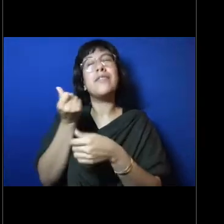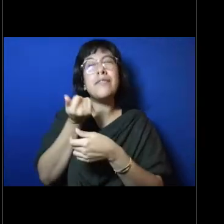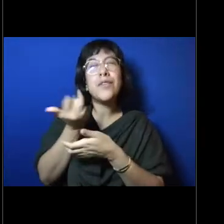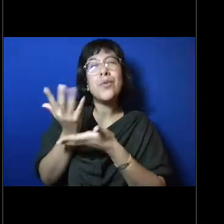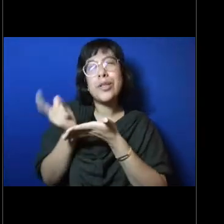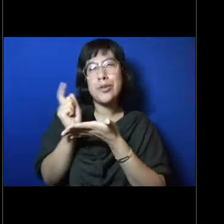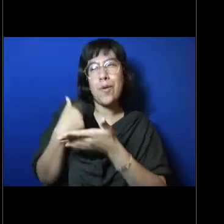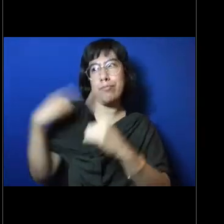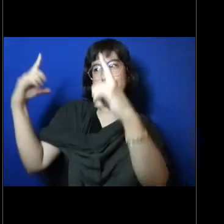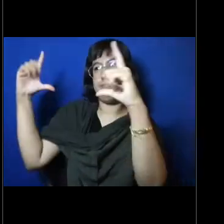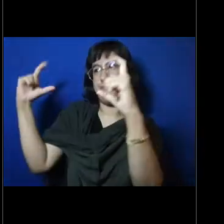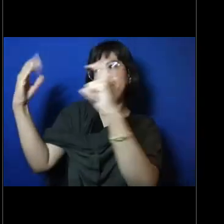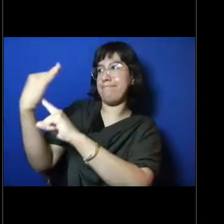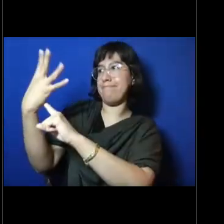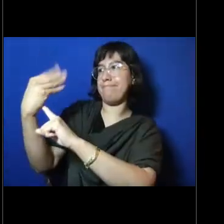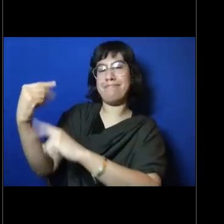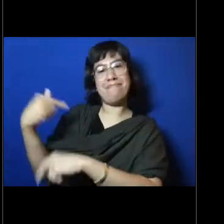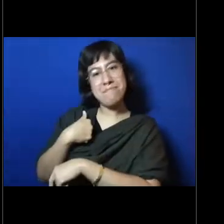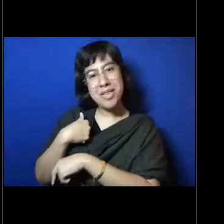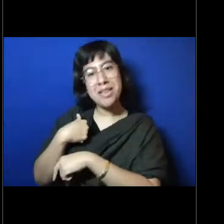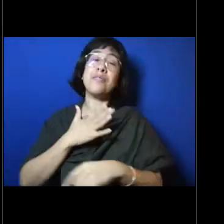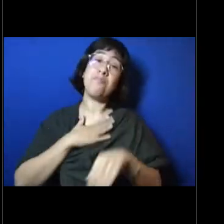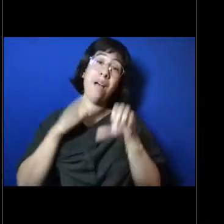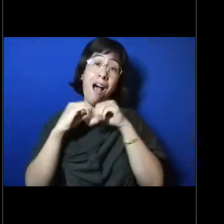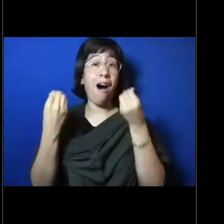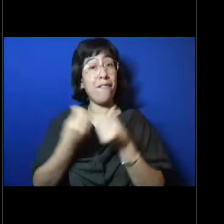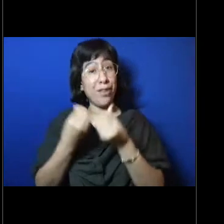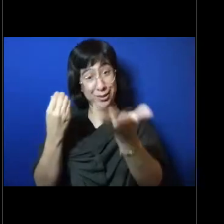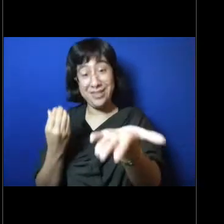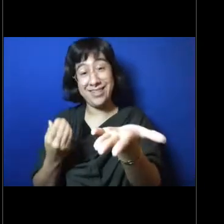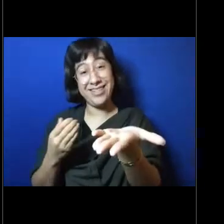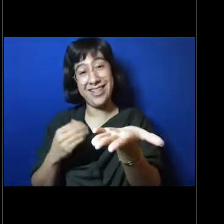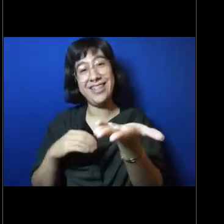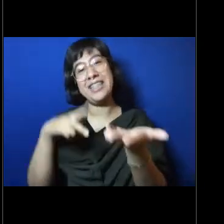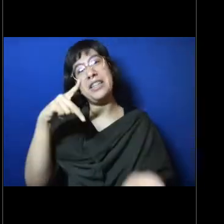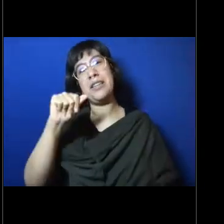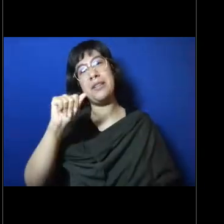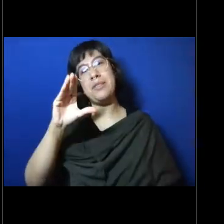doing my work in my office in the Pacific ocean, studying abalone.